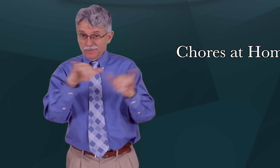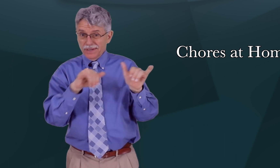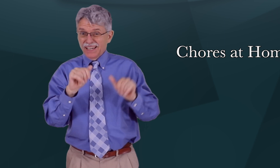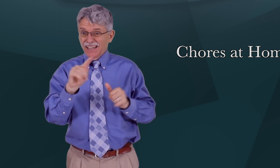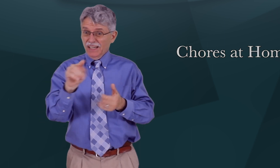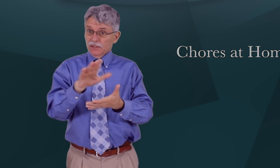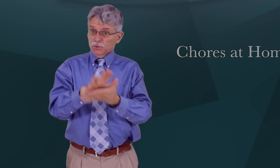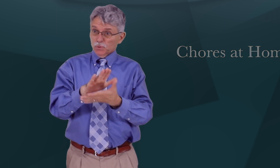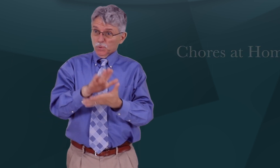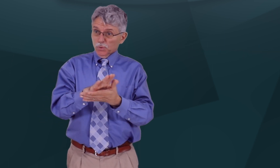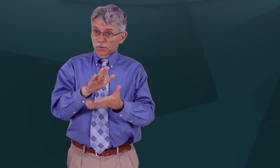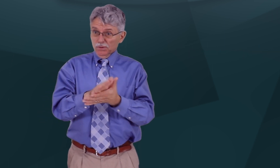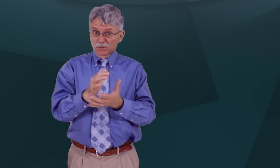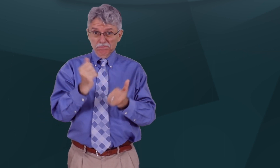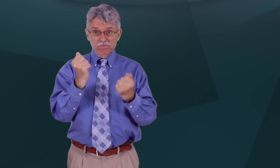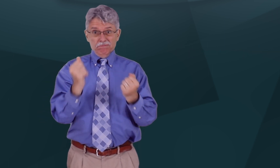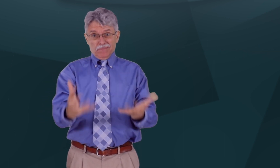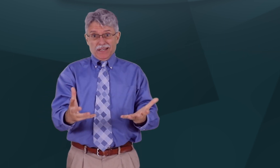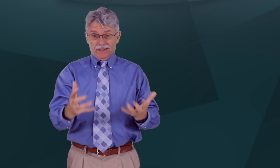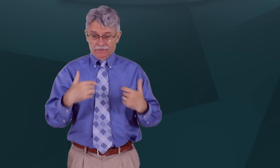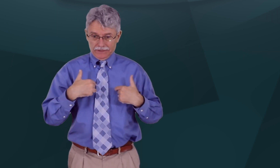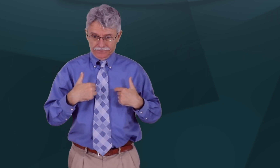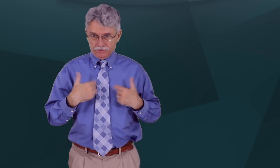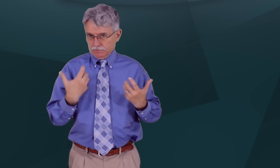It's all going to be the same, you know, at school.